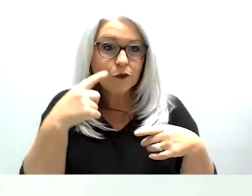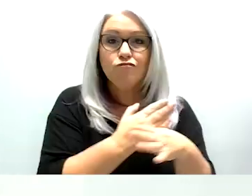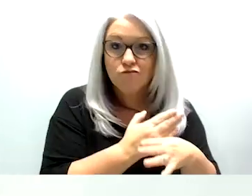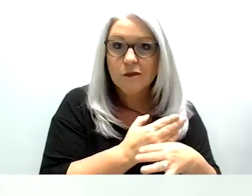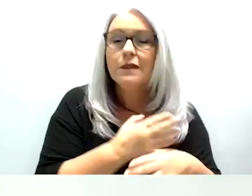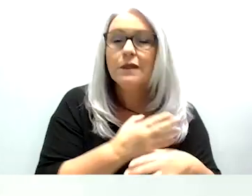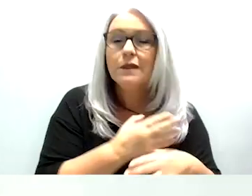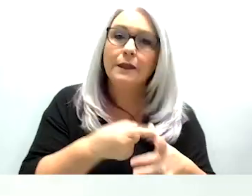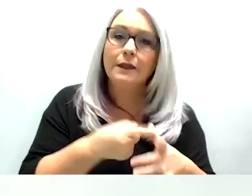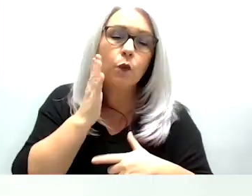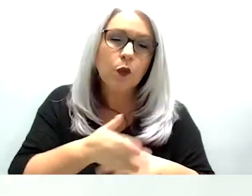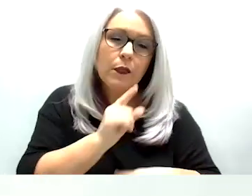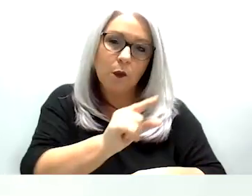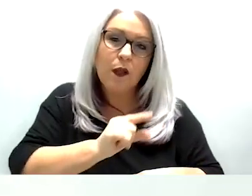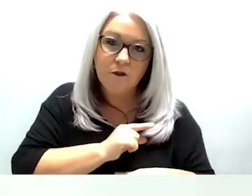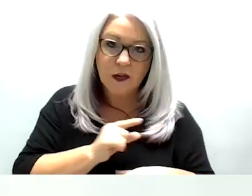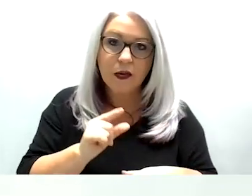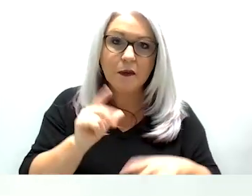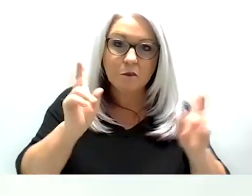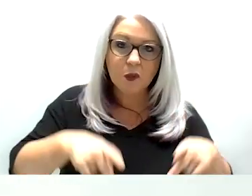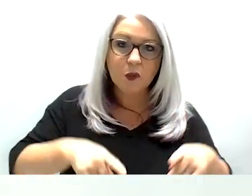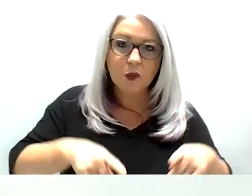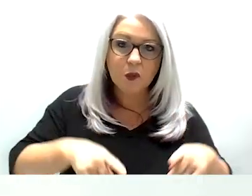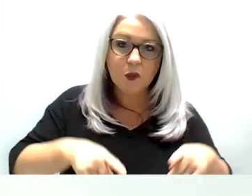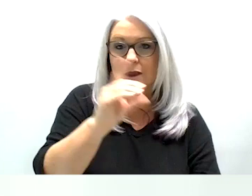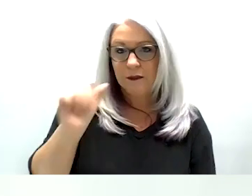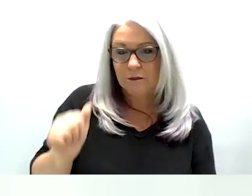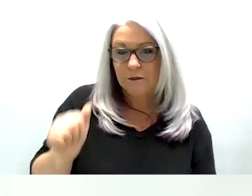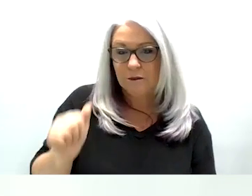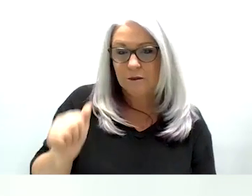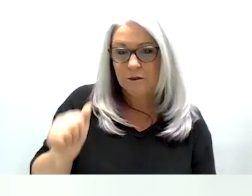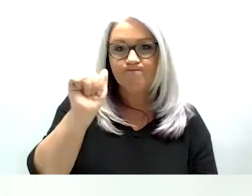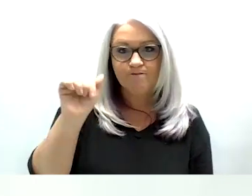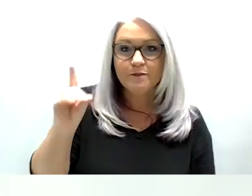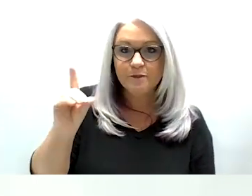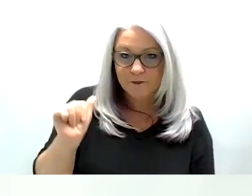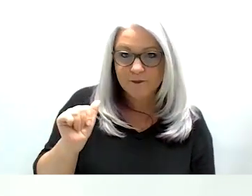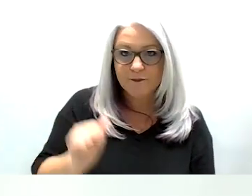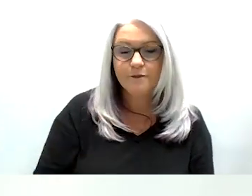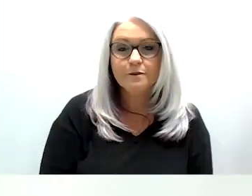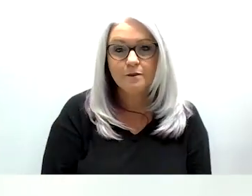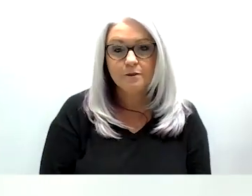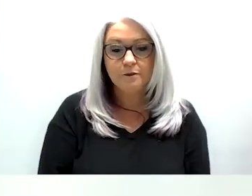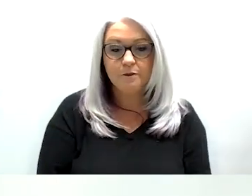a person with a disability under the ADA. And so if we take that